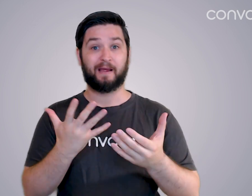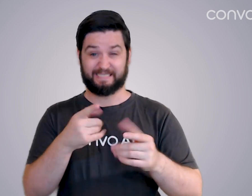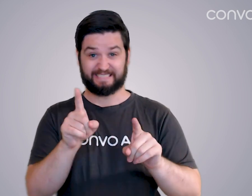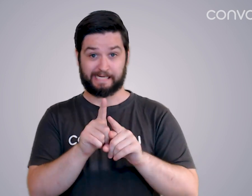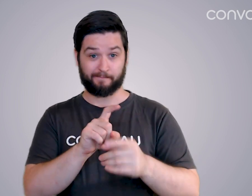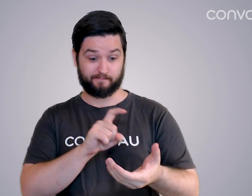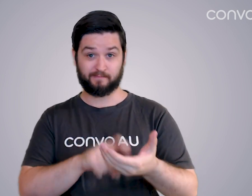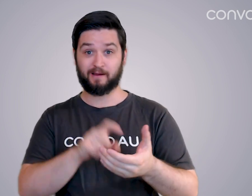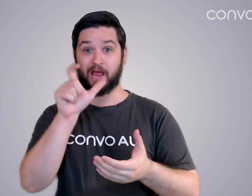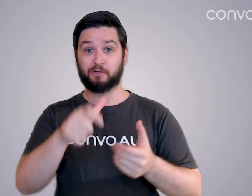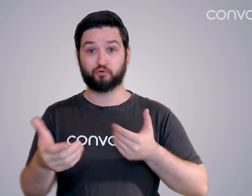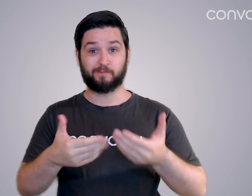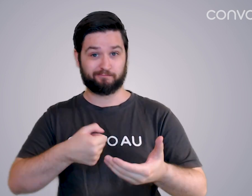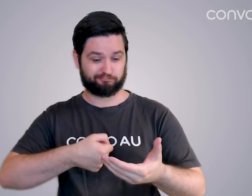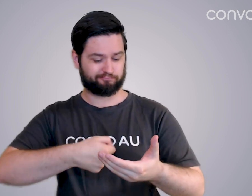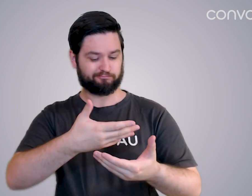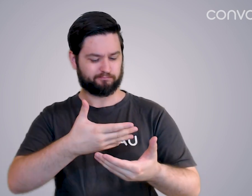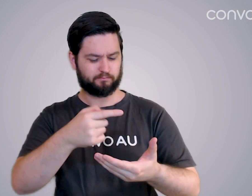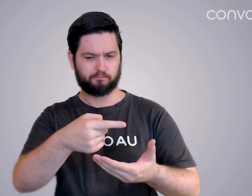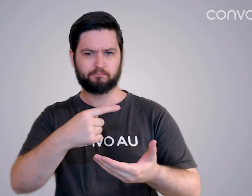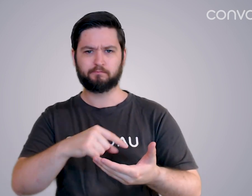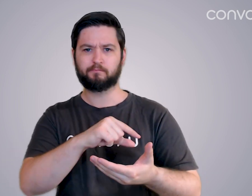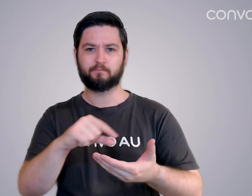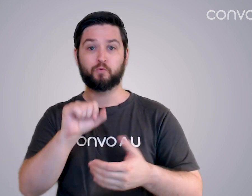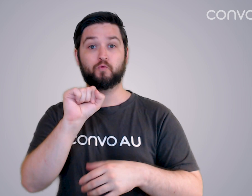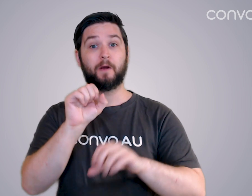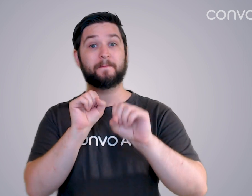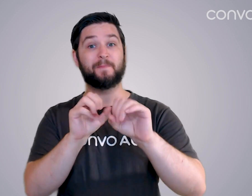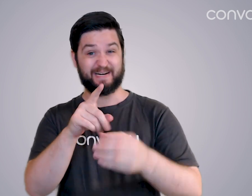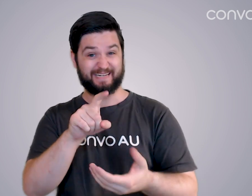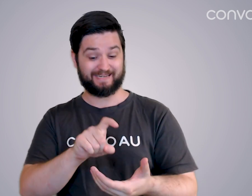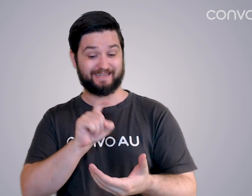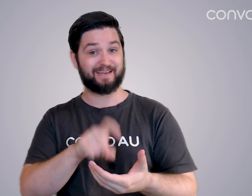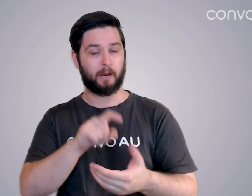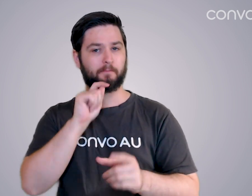you can do this too by clicking “customer support” and then “your feedback”.